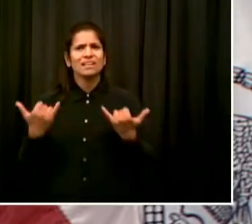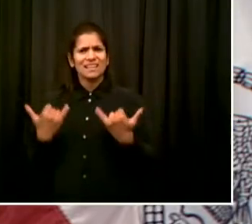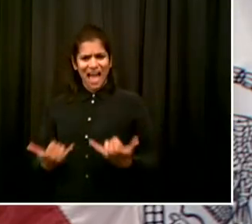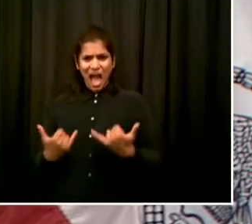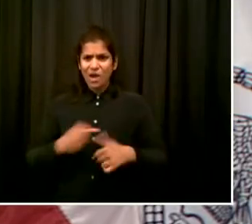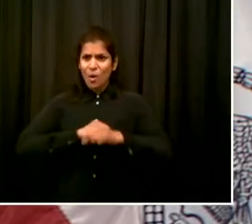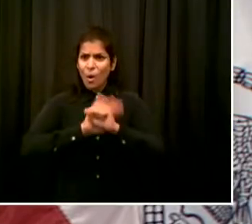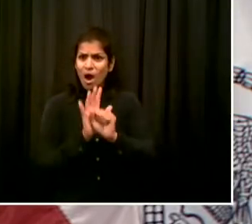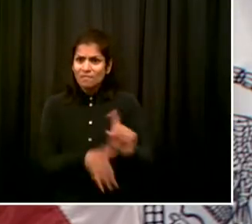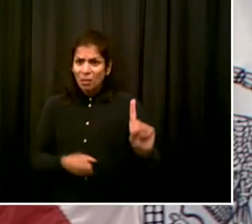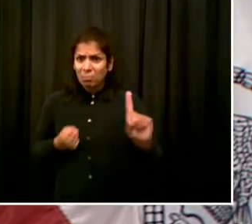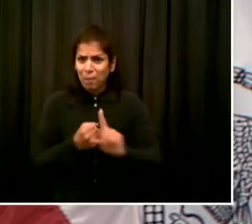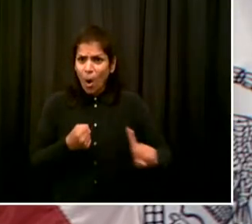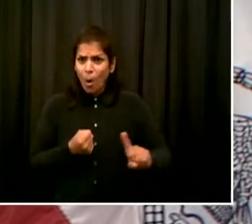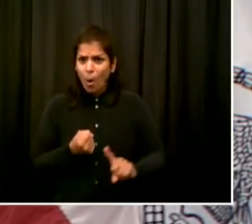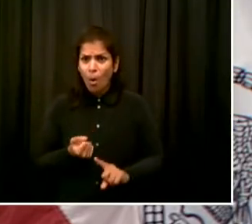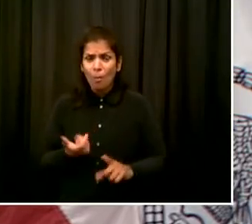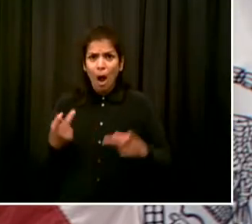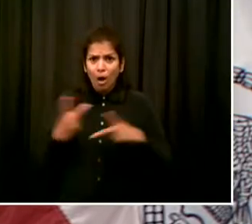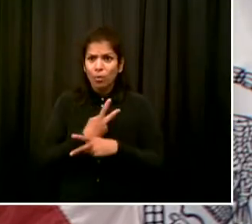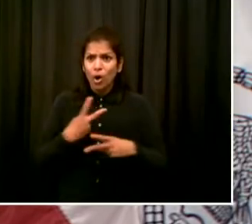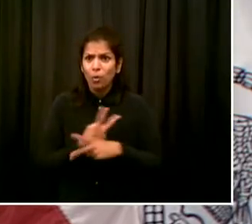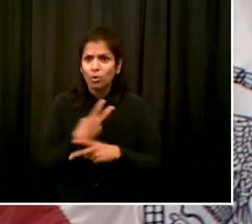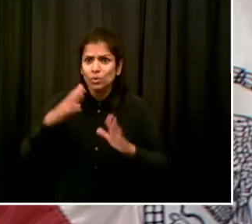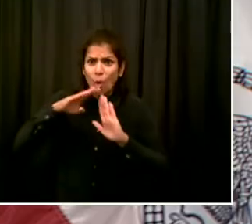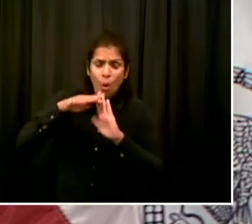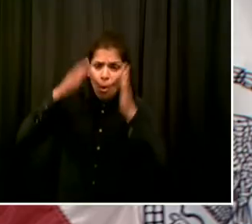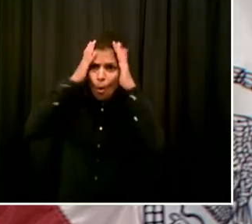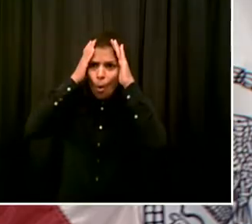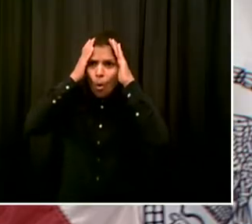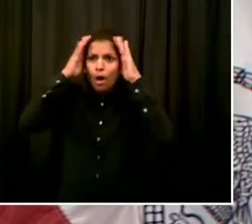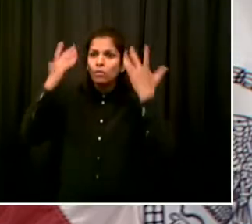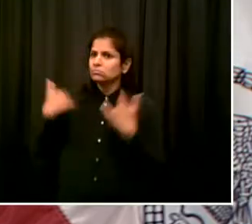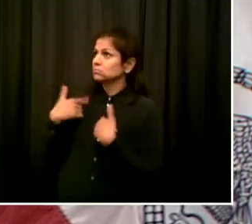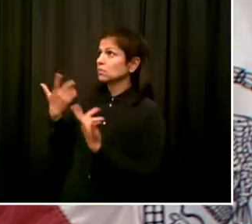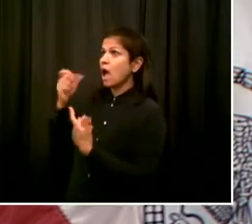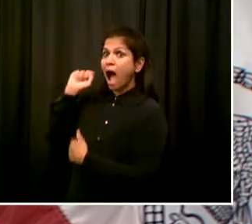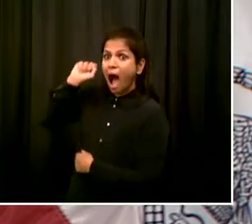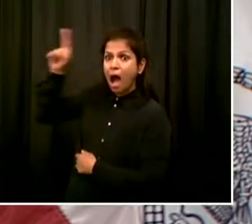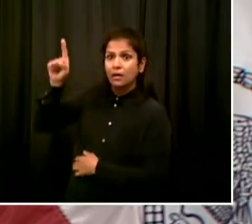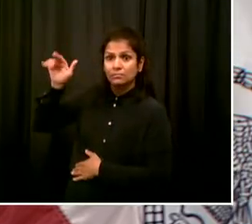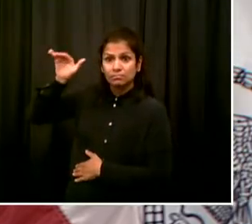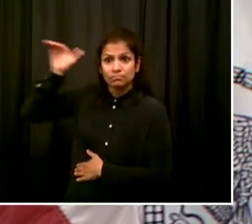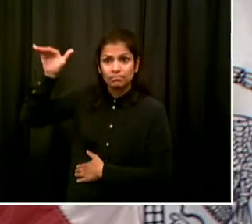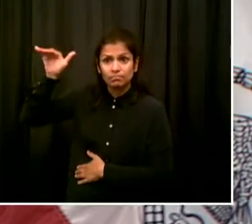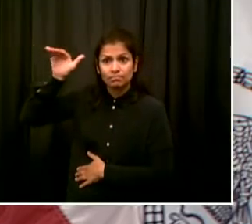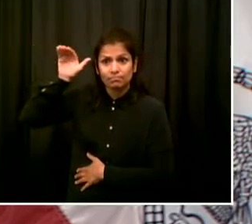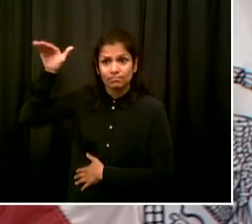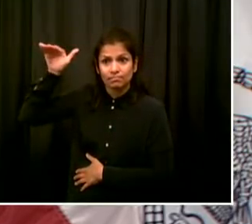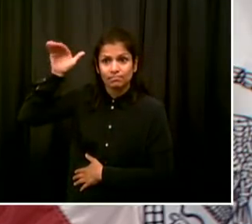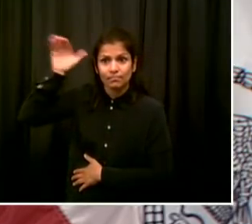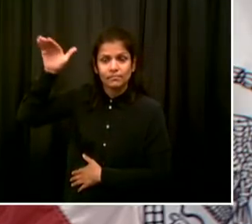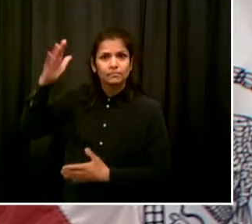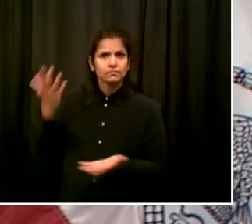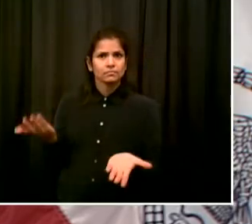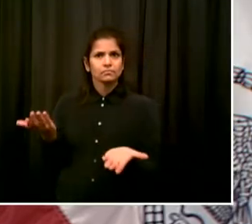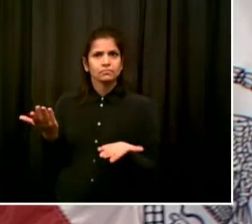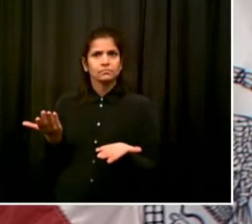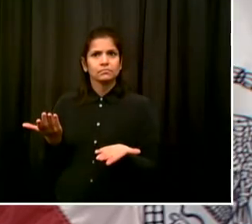BILLION AND HAS ALMOST PAID ALL OF IT BACK OVER A 20 EYARP LAN AND S HANO NEGATIVE IMPACT ON FINANCES. THE CITY CONTINUED TO THRIVE AND THIS IS THE BIG O THE